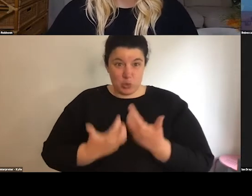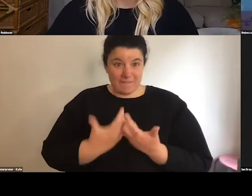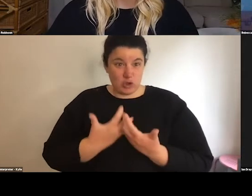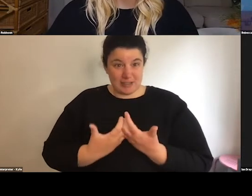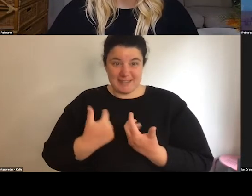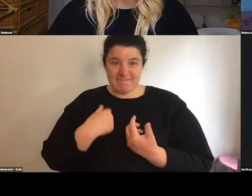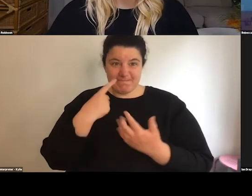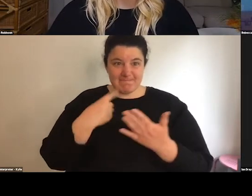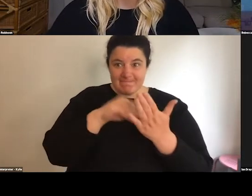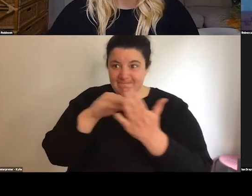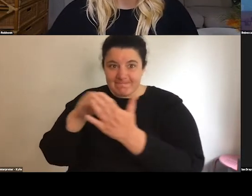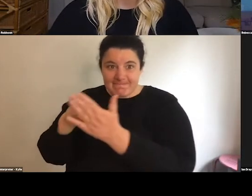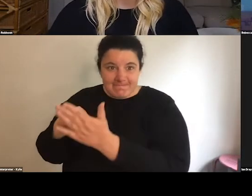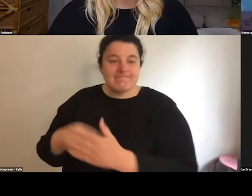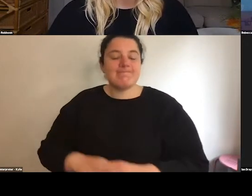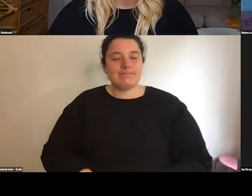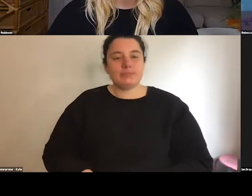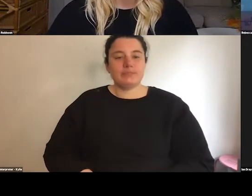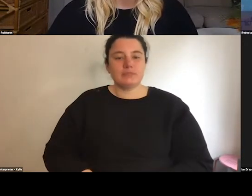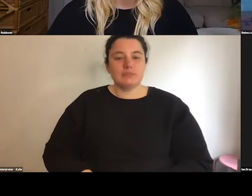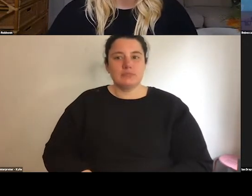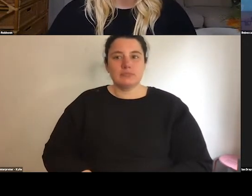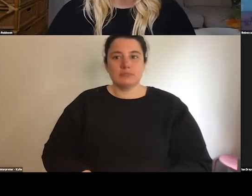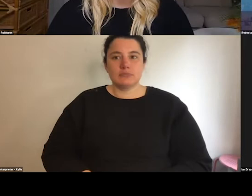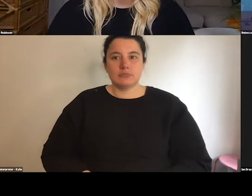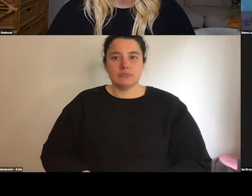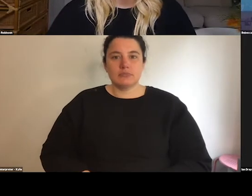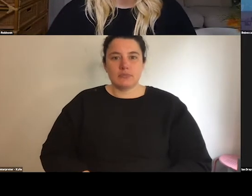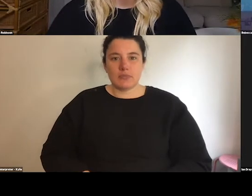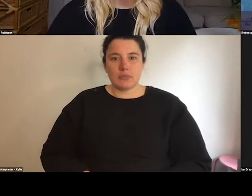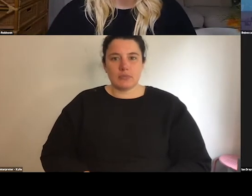The other thing is I'm sure, I think through education